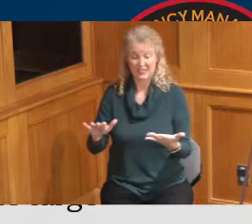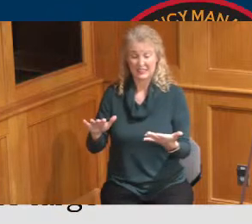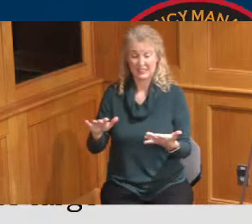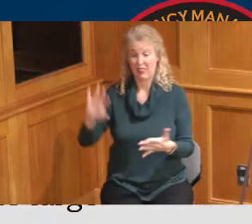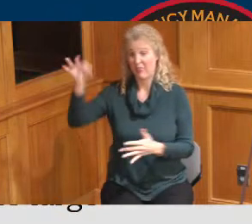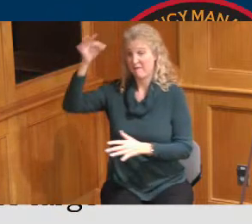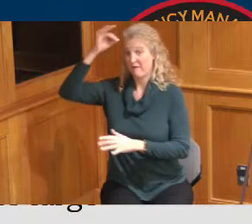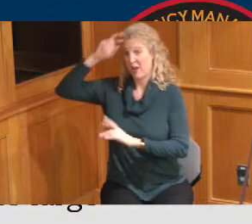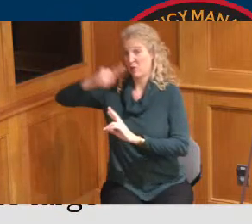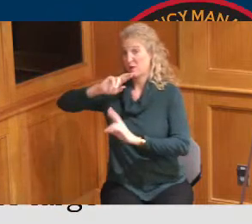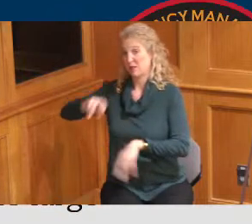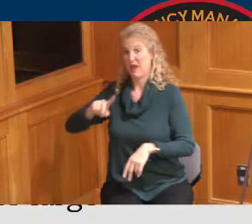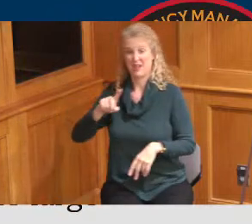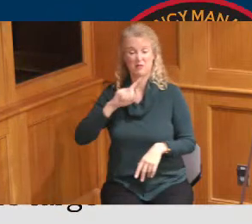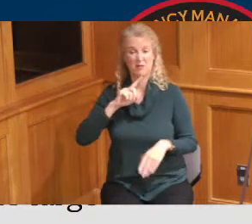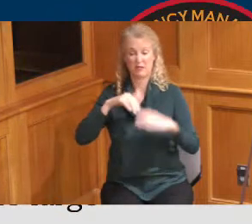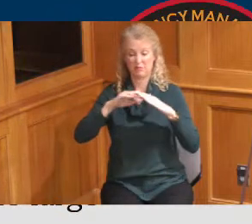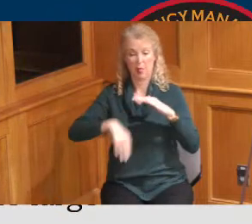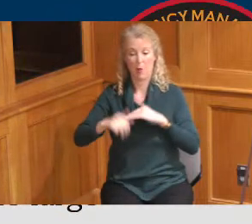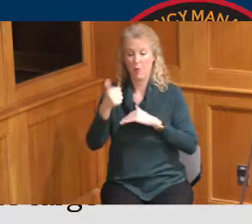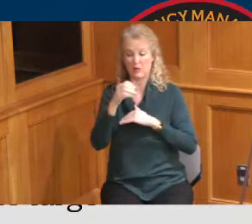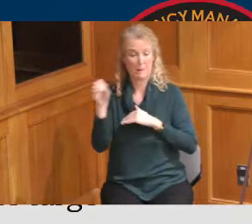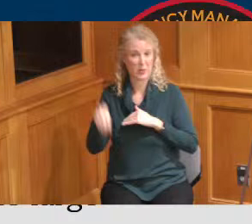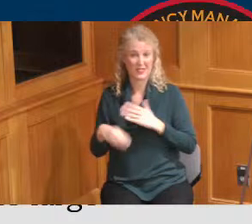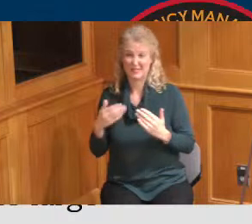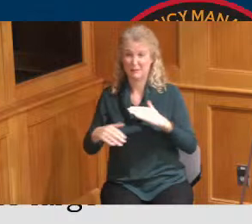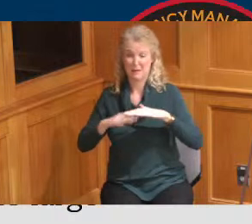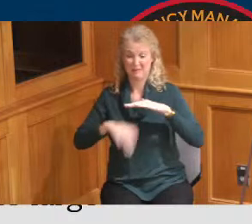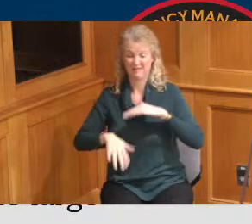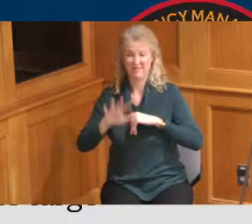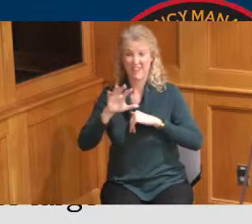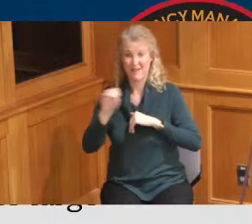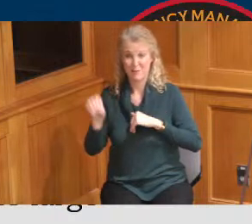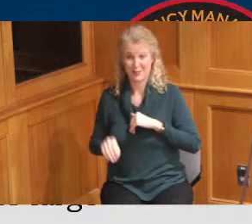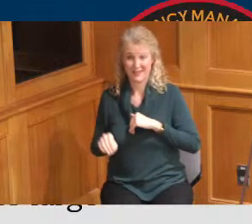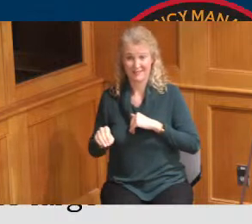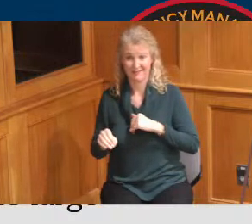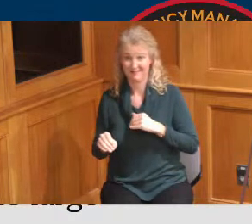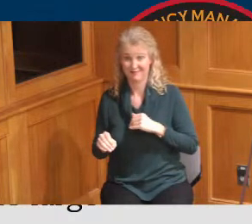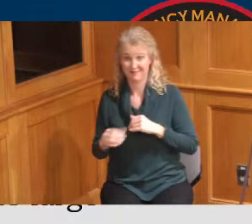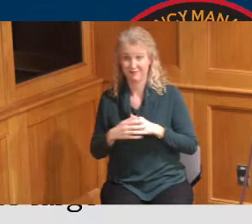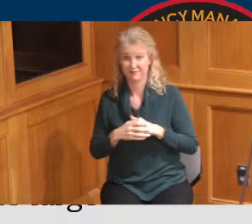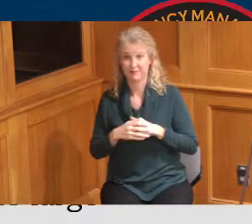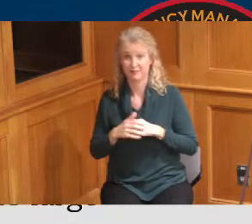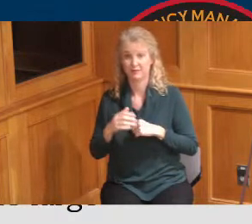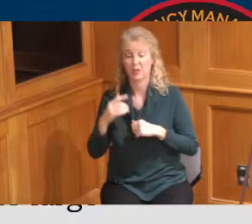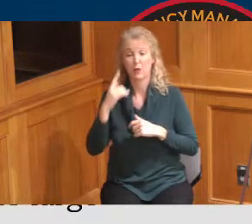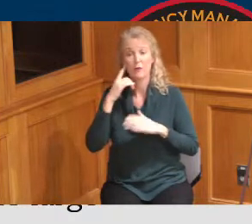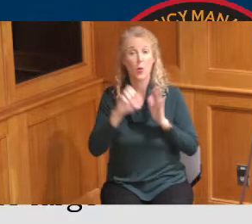probably less than 10% if not 5% they're just the really big disasters the California wildfires the